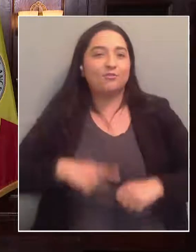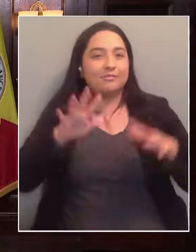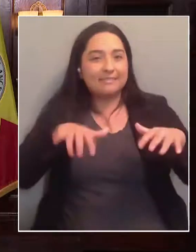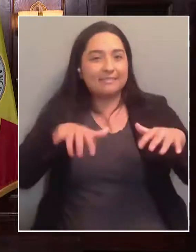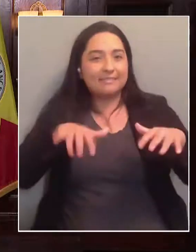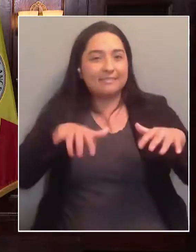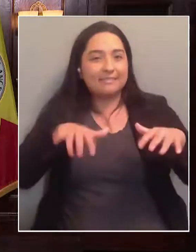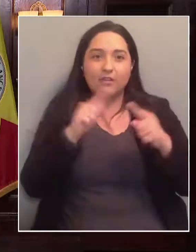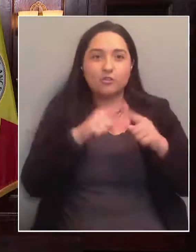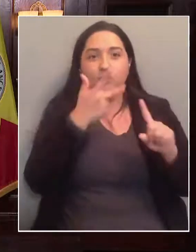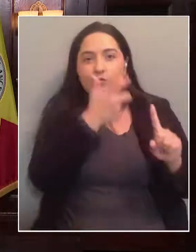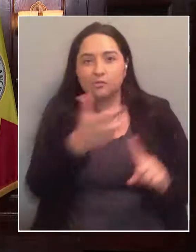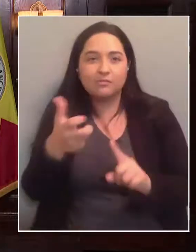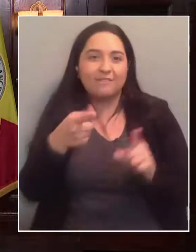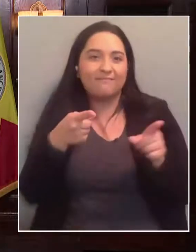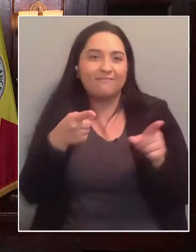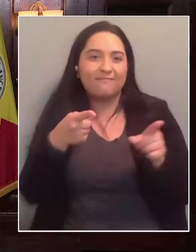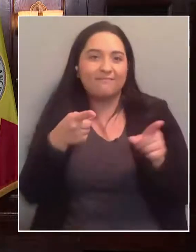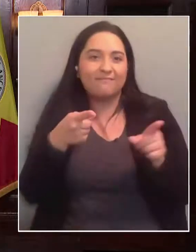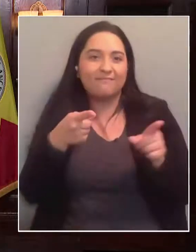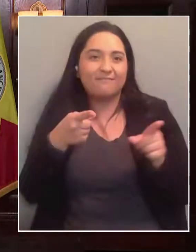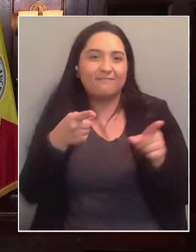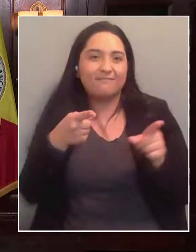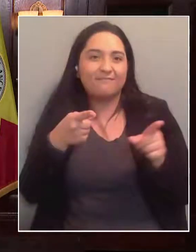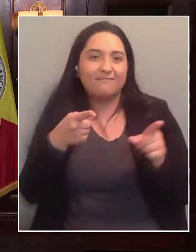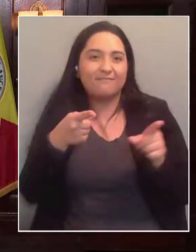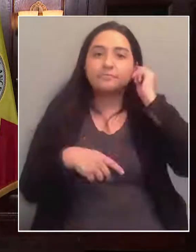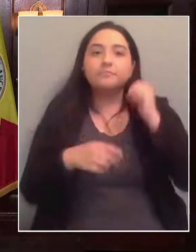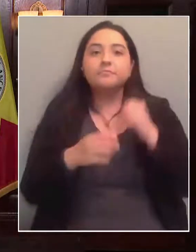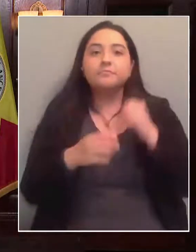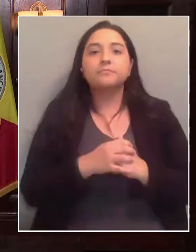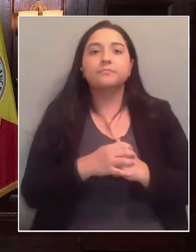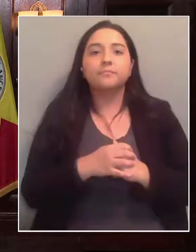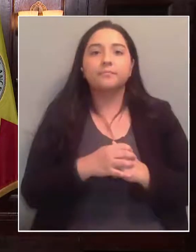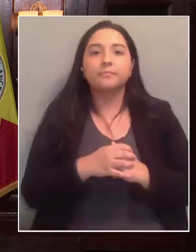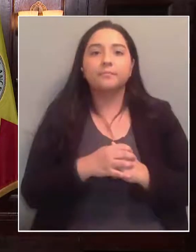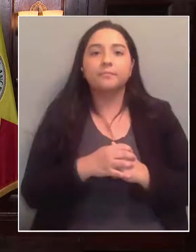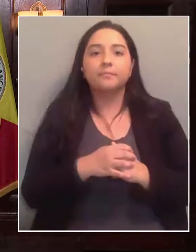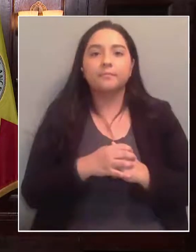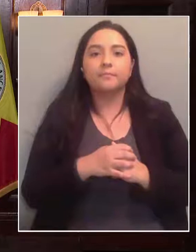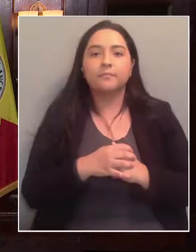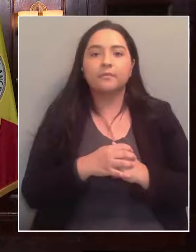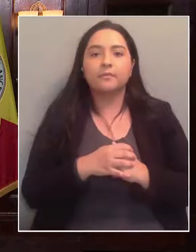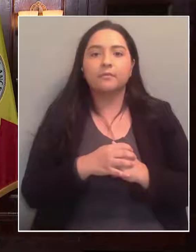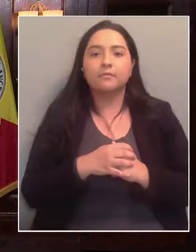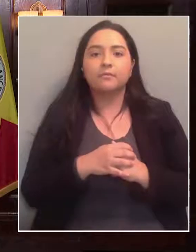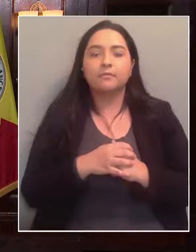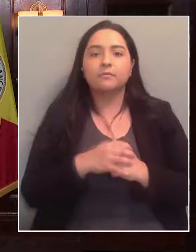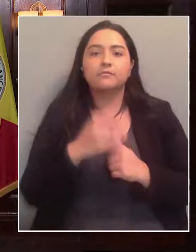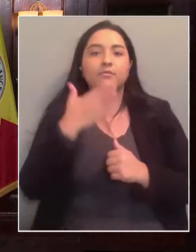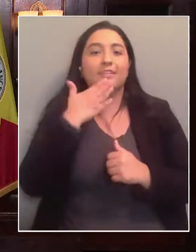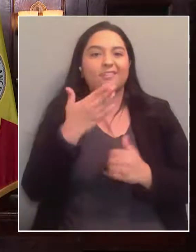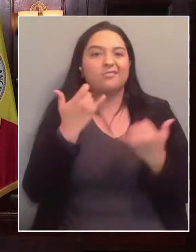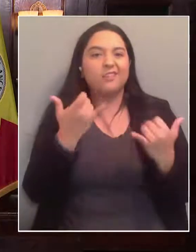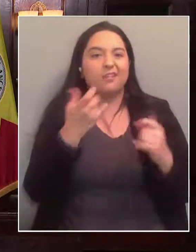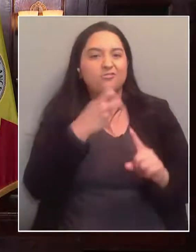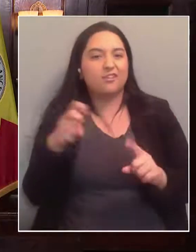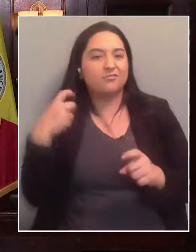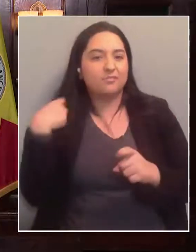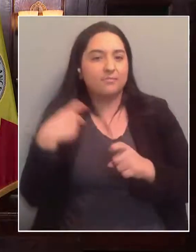AND I'LL PROBABLY SAY THAT AGAIN IN SPANISH. THANK YOU, EVERYBODY LISTENING IN ENGLISH. AND I'LL TRANSFER OVER TO SPANISH.